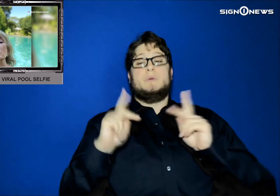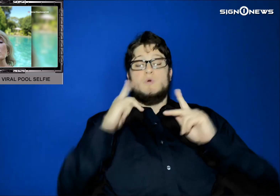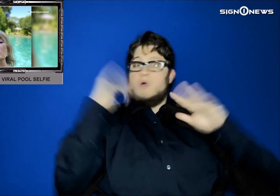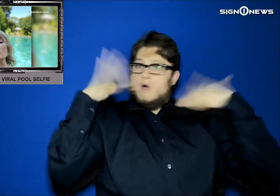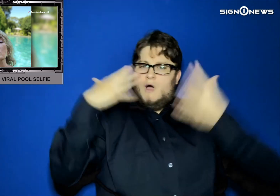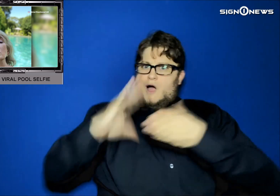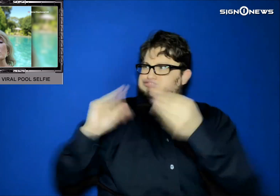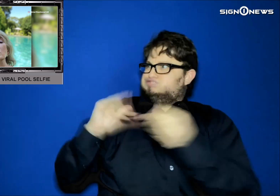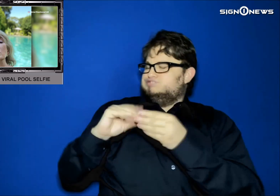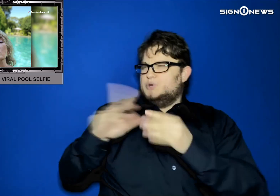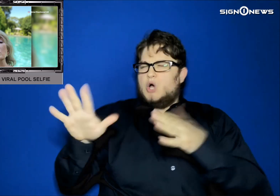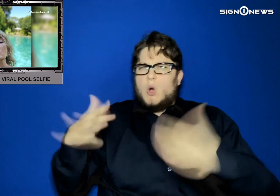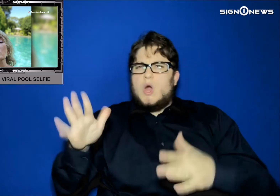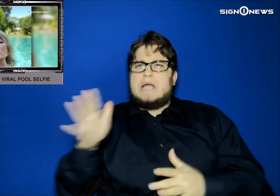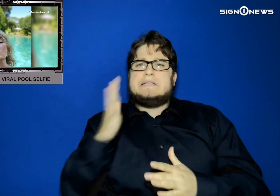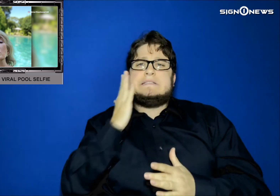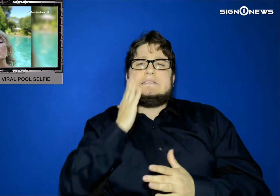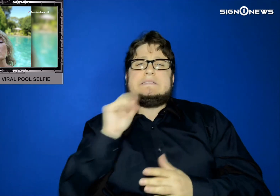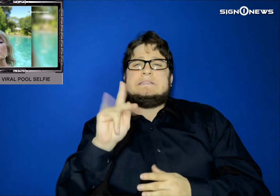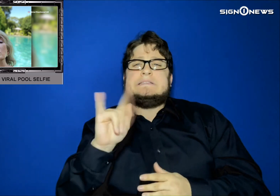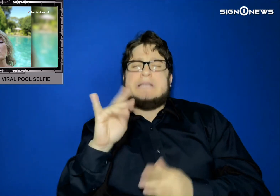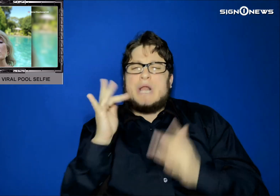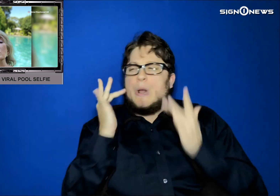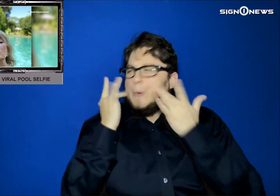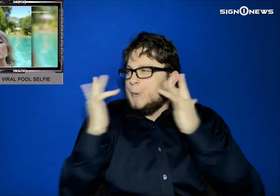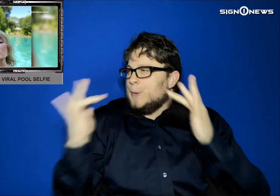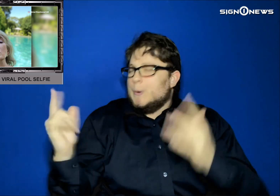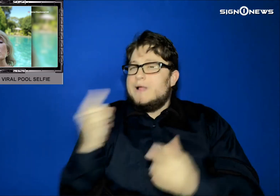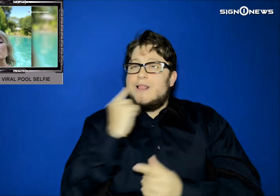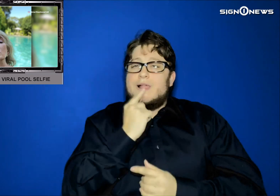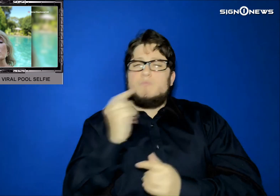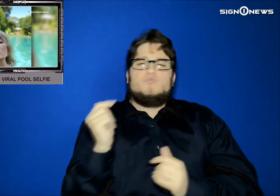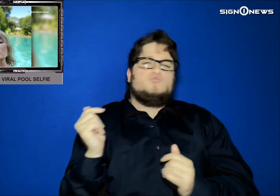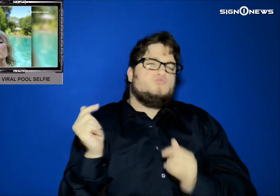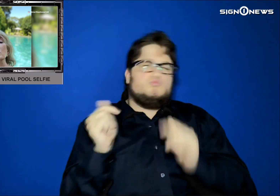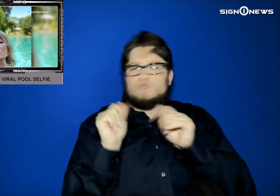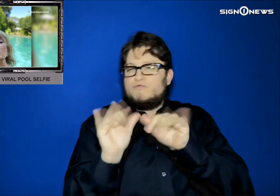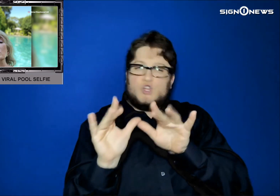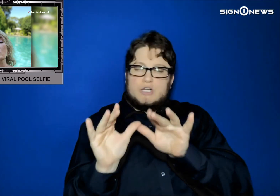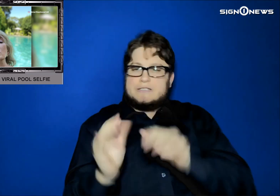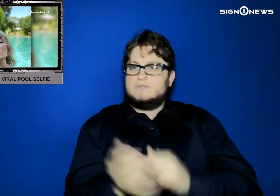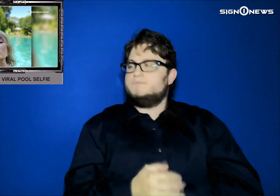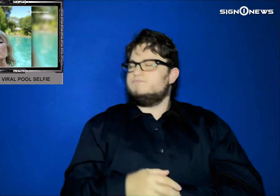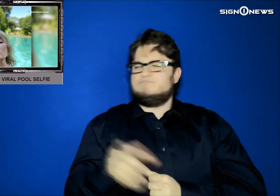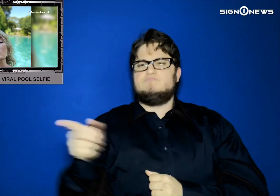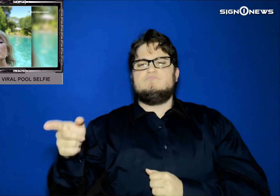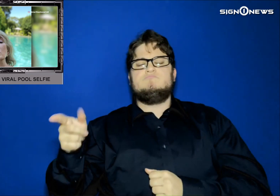Followers went nuts over Stewart's glowing skin and flirty pout.